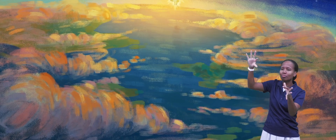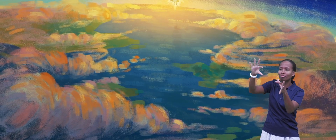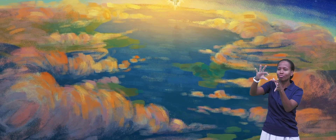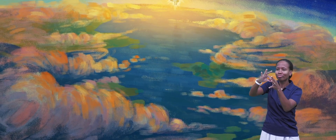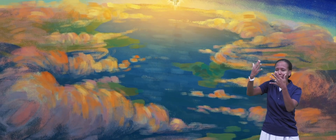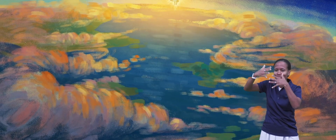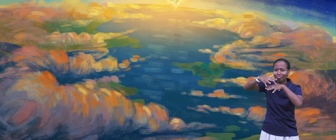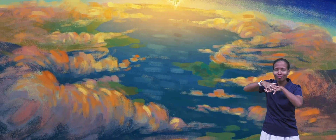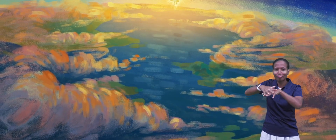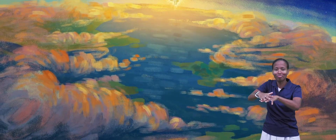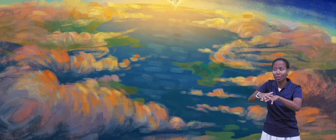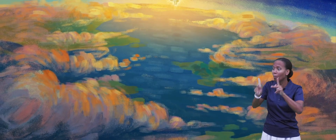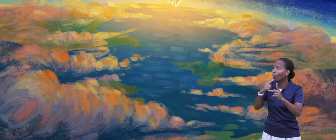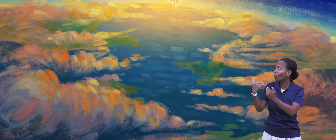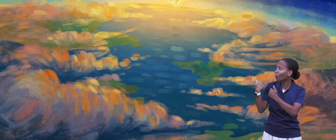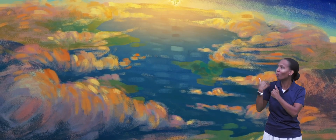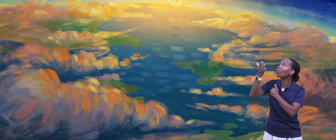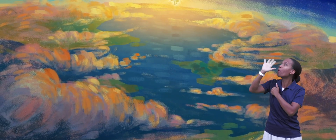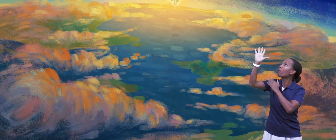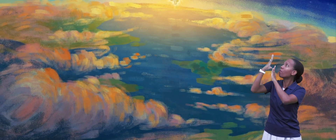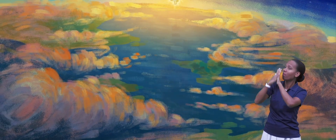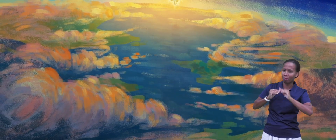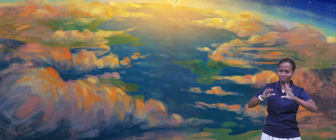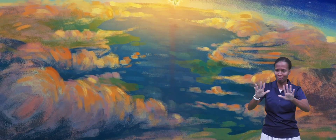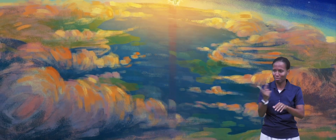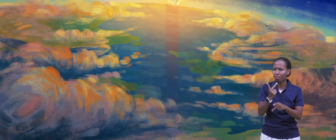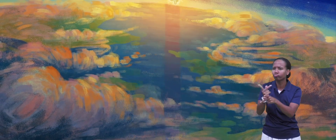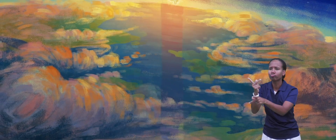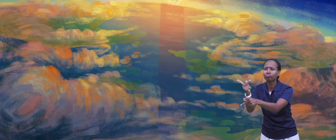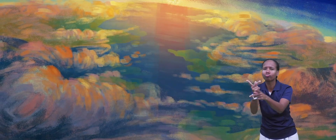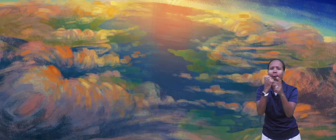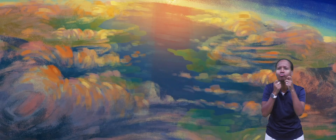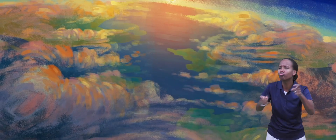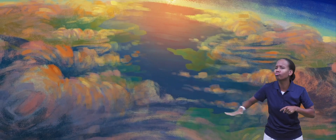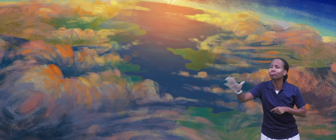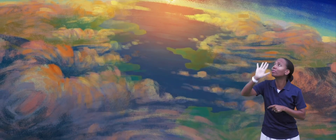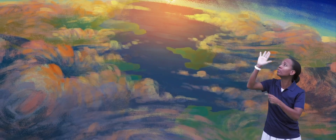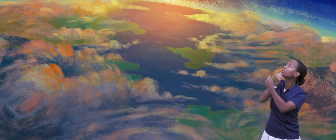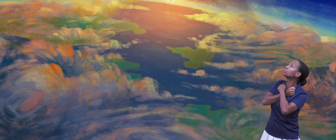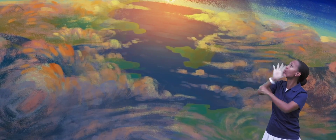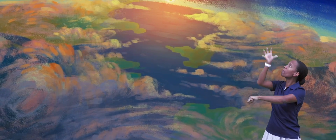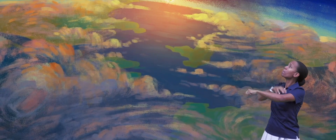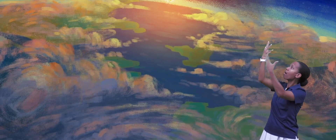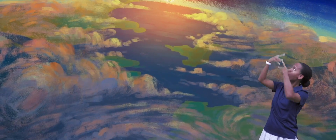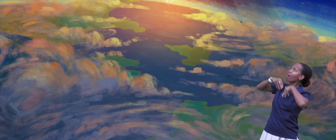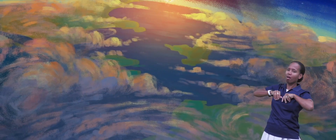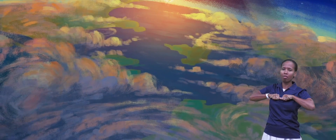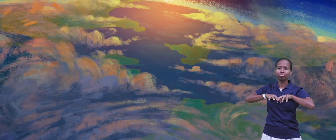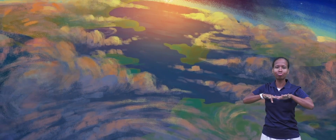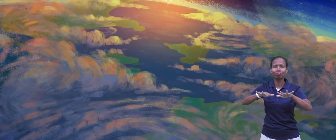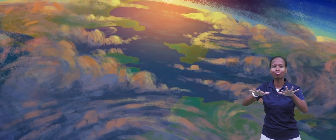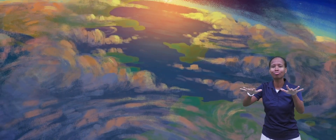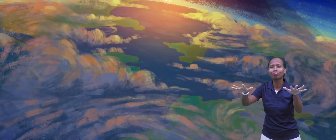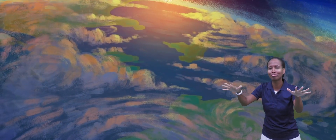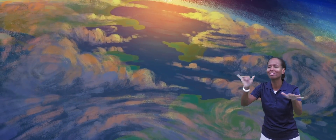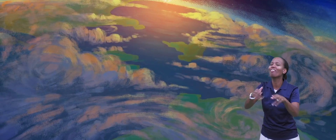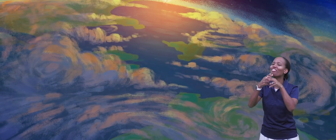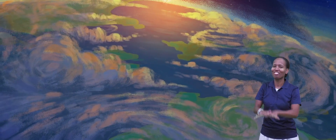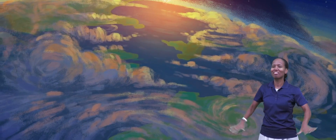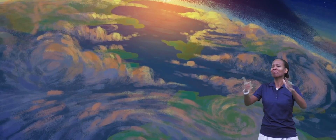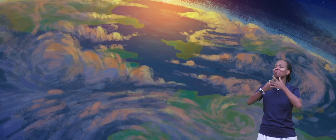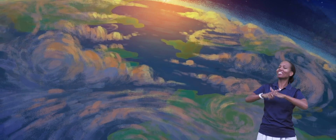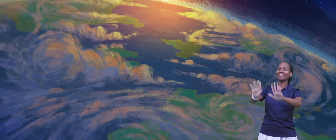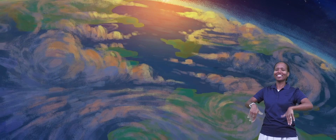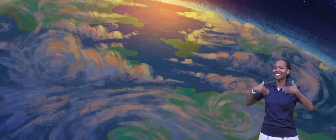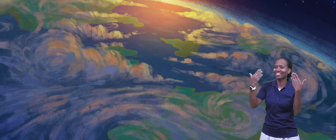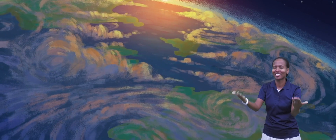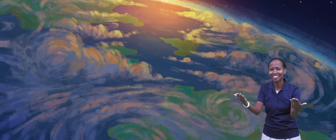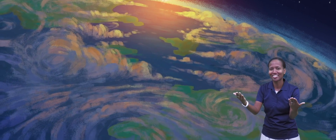earth are reunited and God’s human images rule all creation in the love and power of God.